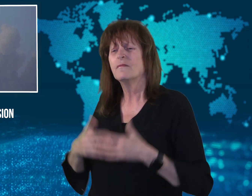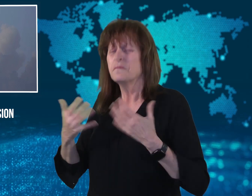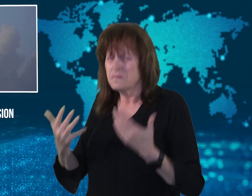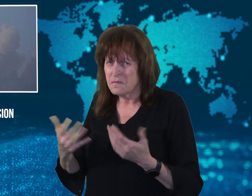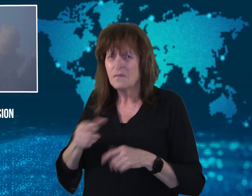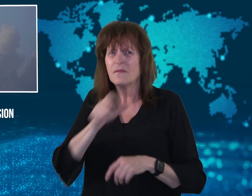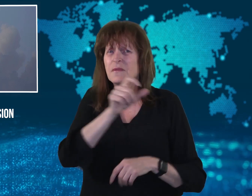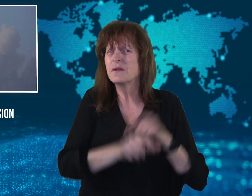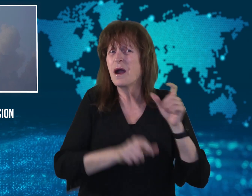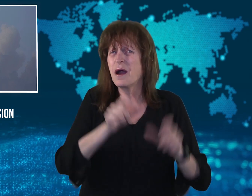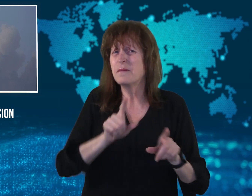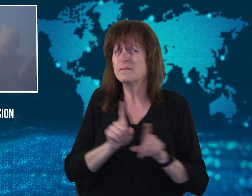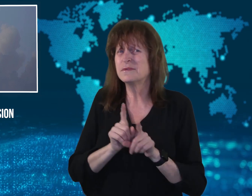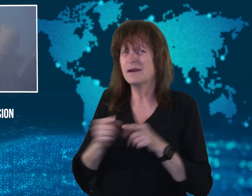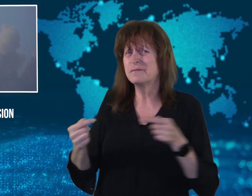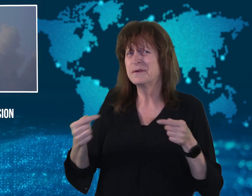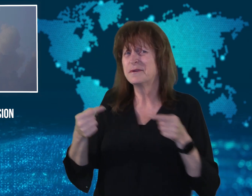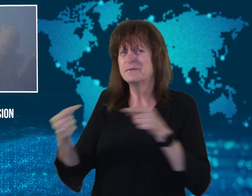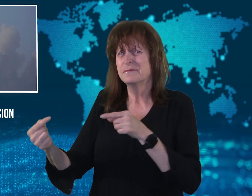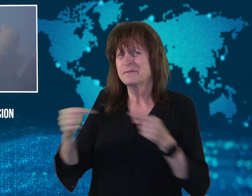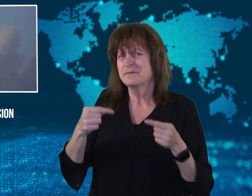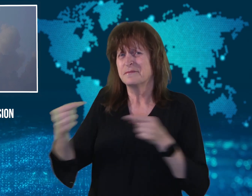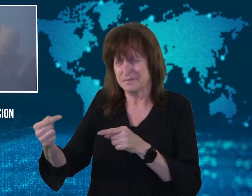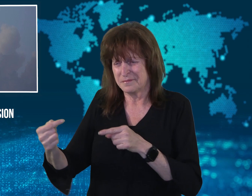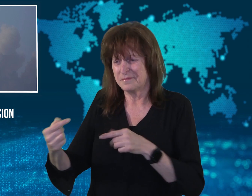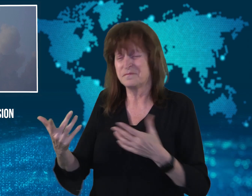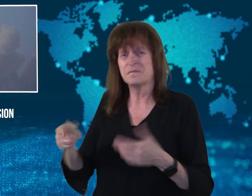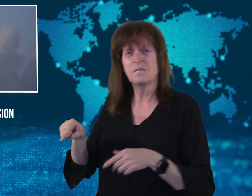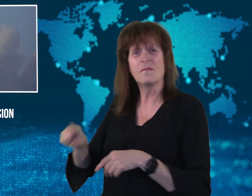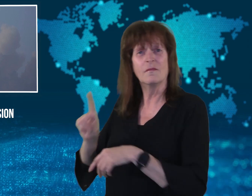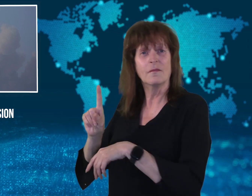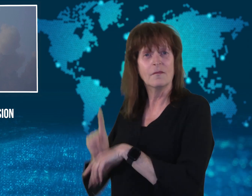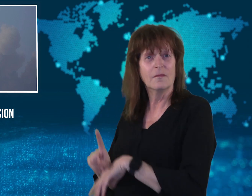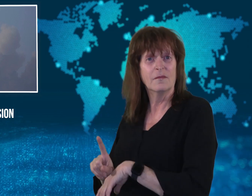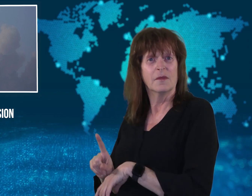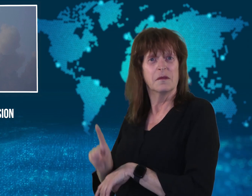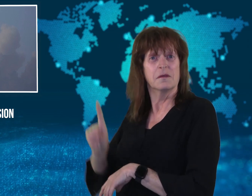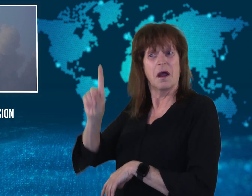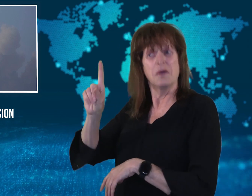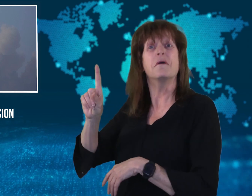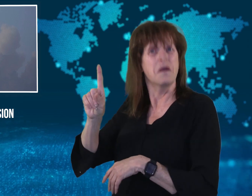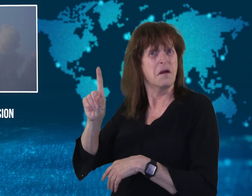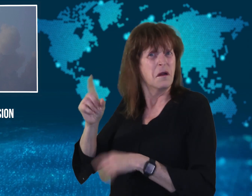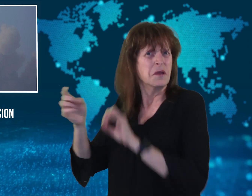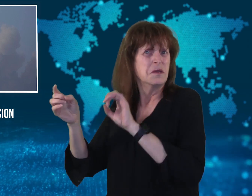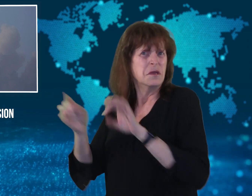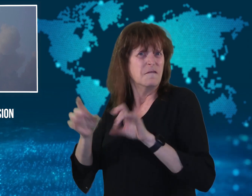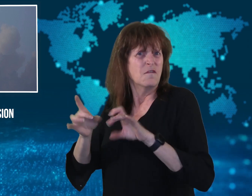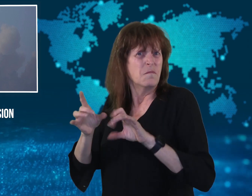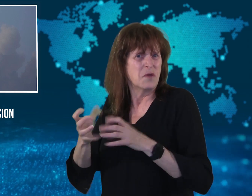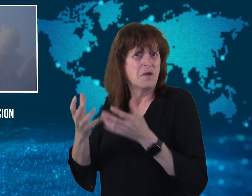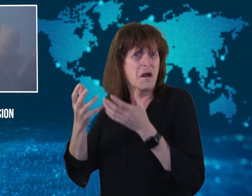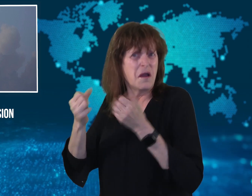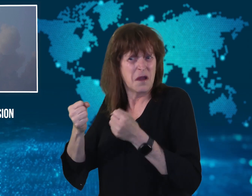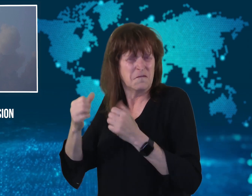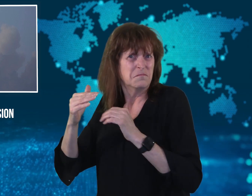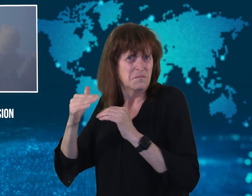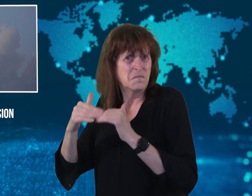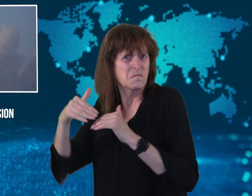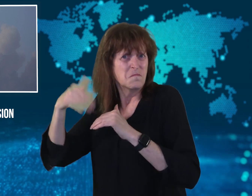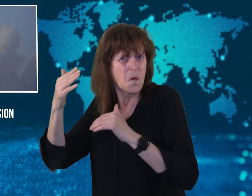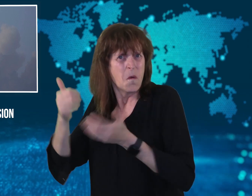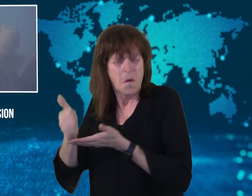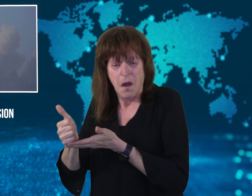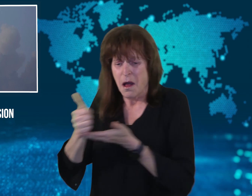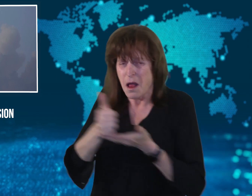get the rocket off the launchpad, and that was accomplished.